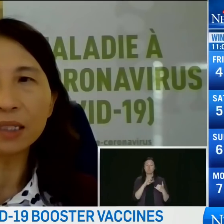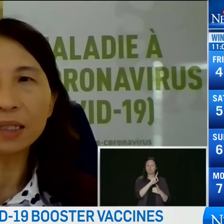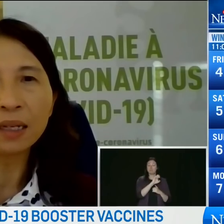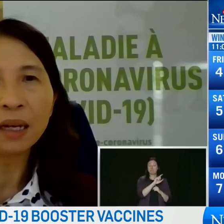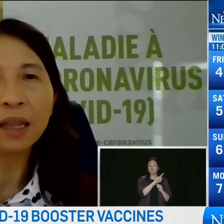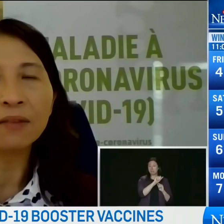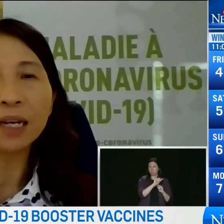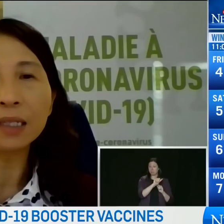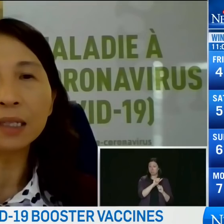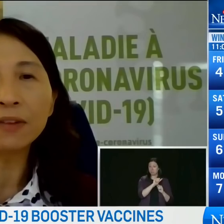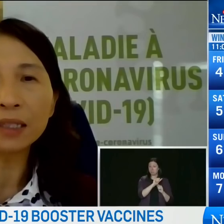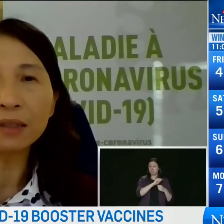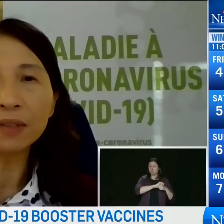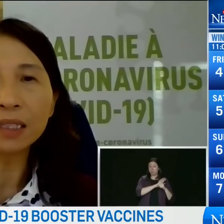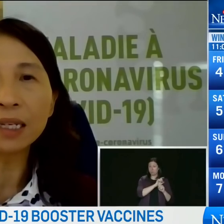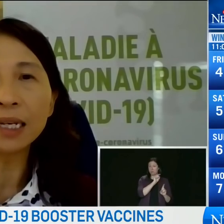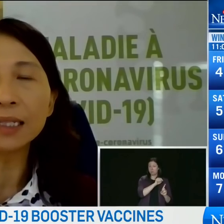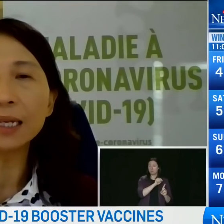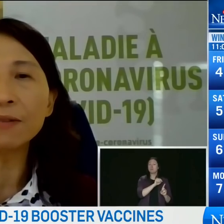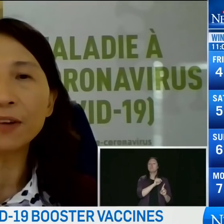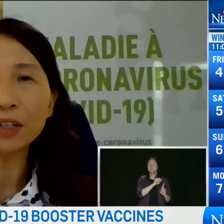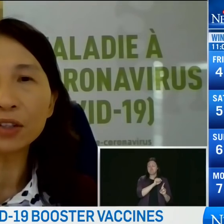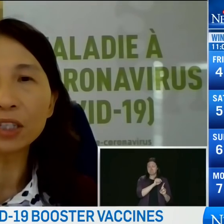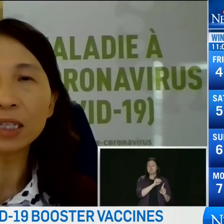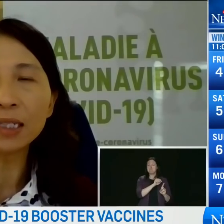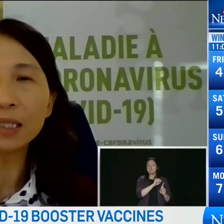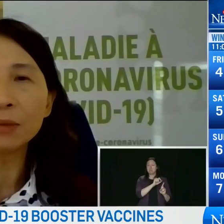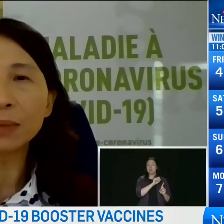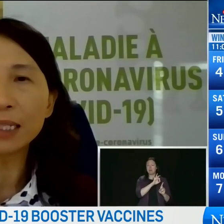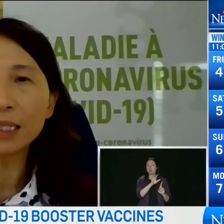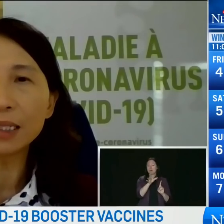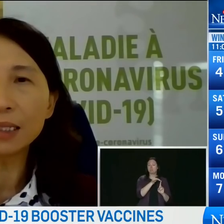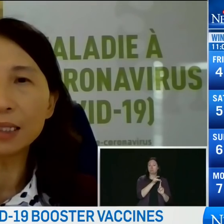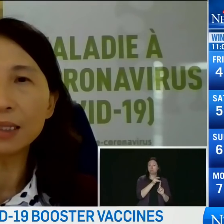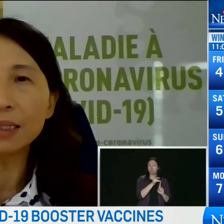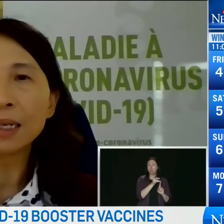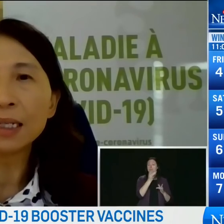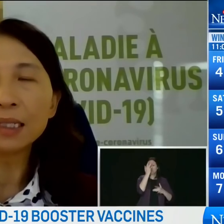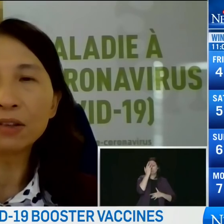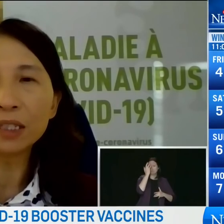VACCINE BOOSTER DOSES. IN THE CONTEXT OF THE DELTA